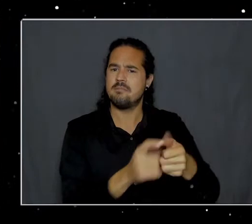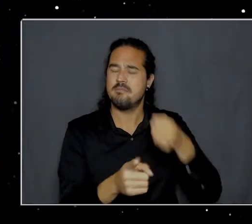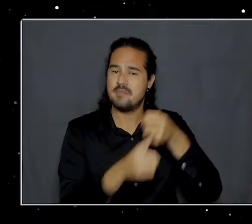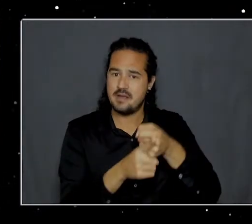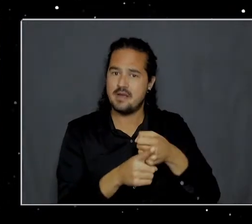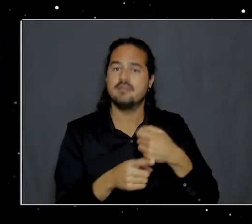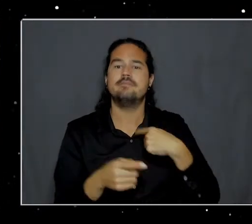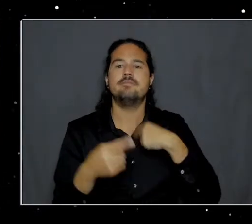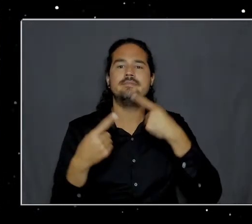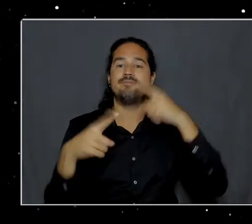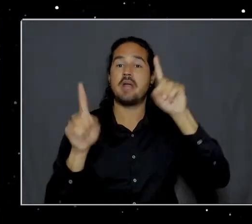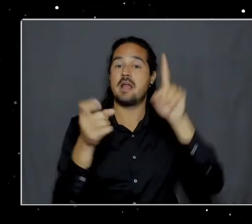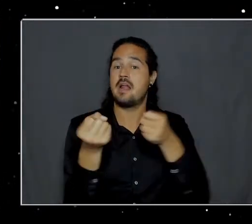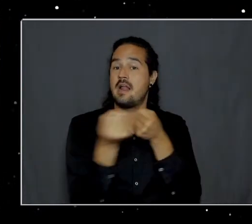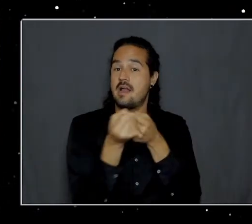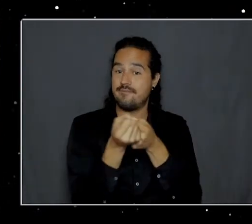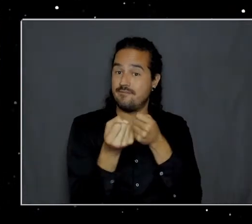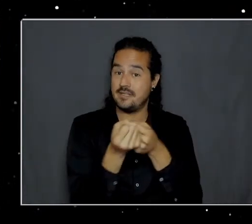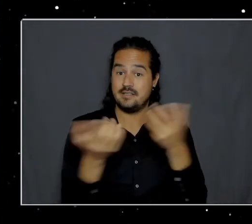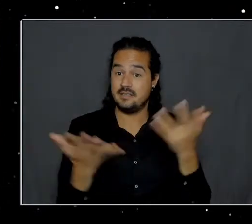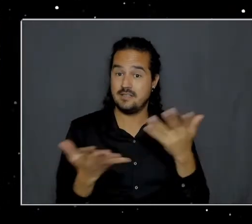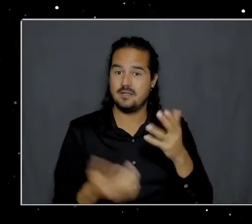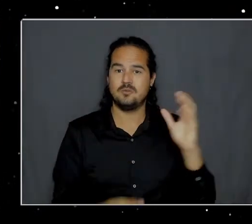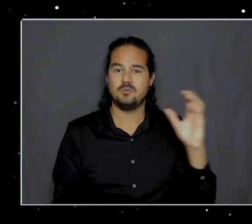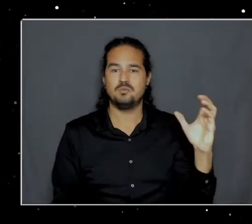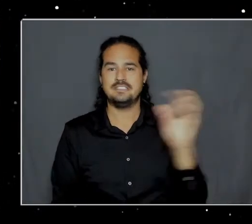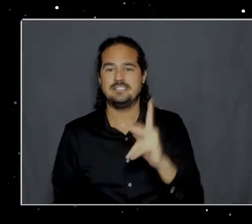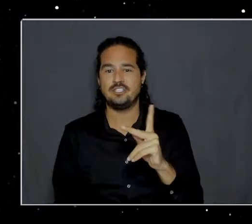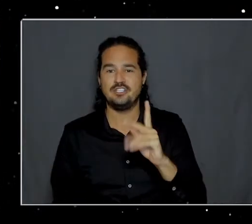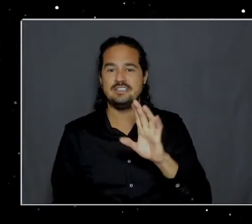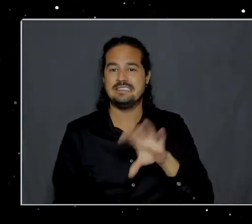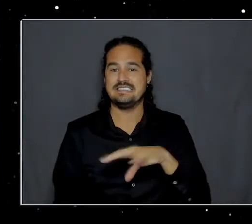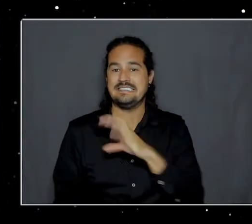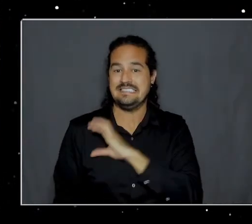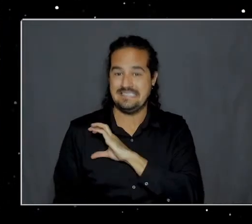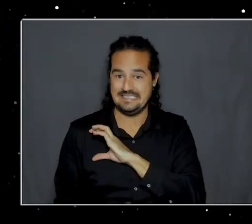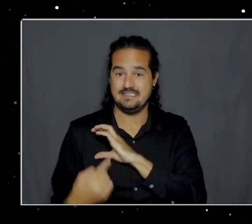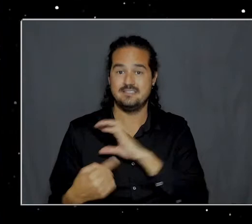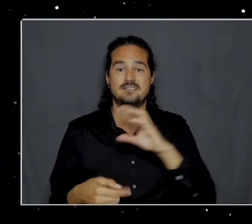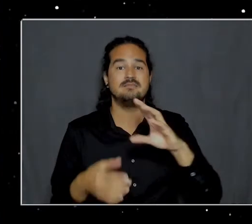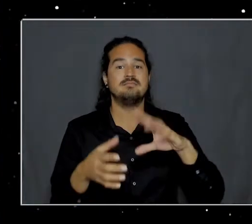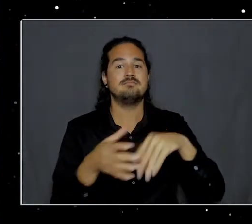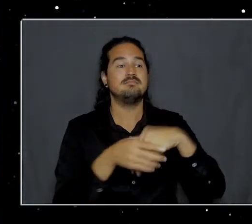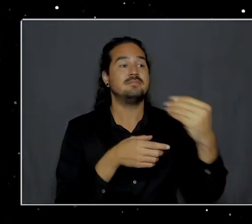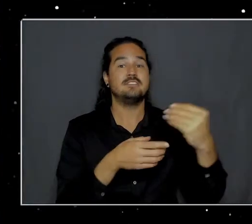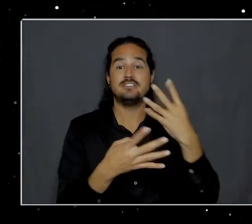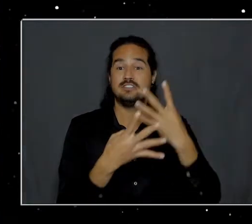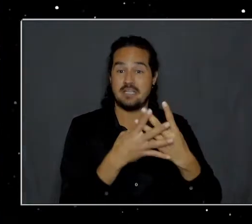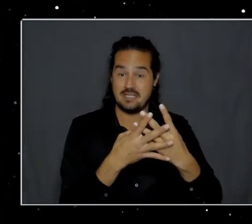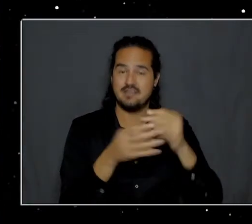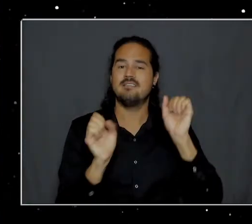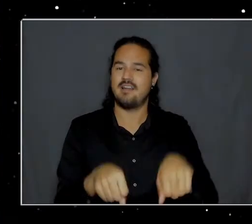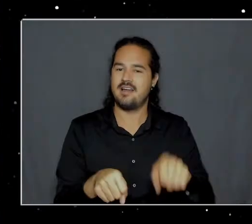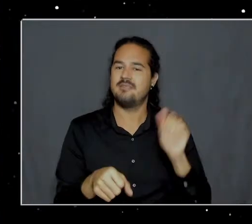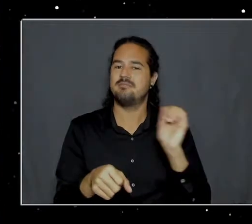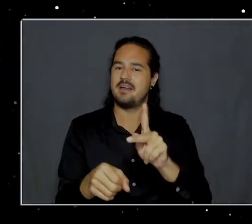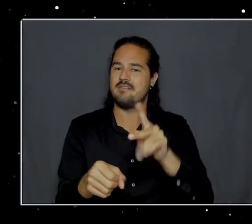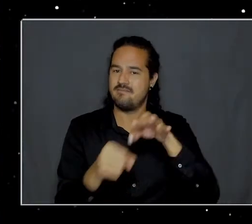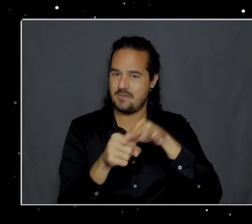ADVOCATED FOR RETURNING CITIZENS TO ENJOY VOTING RIGHTS UPON RELEASE FROM CARCERAL SYSTEMS.